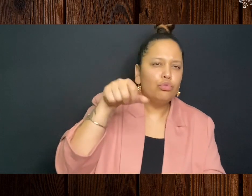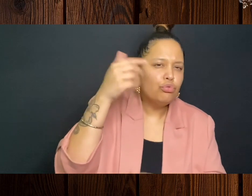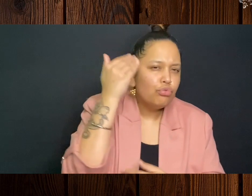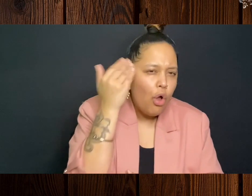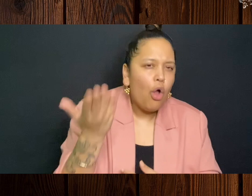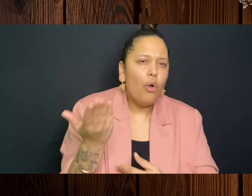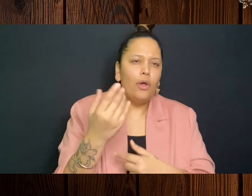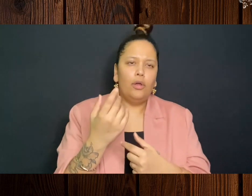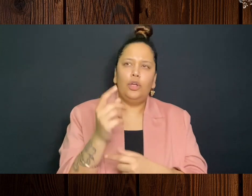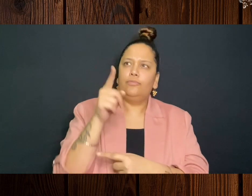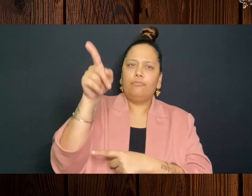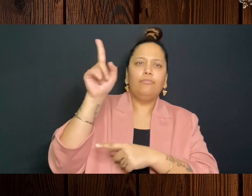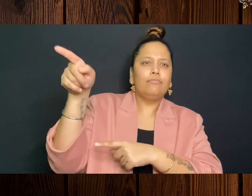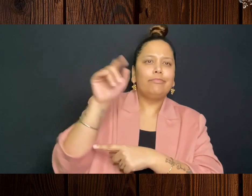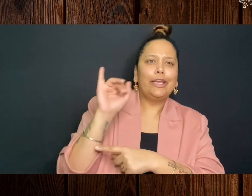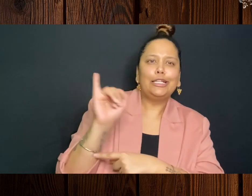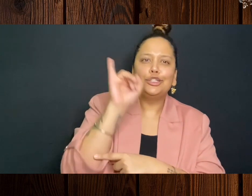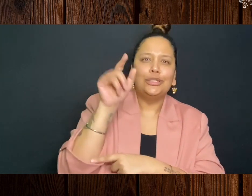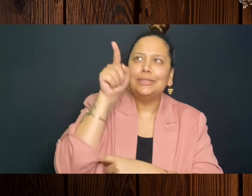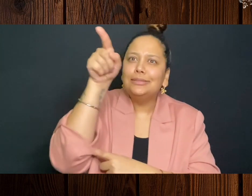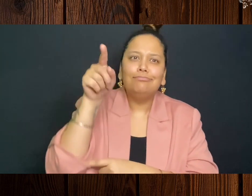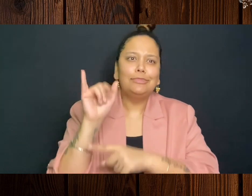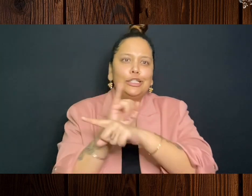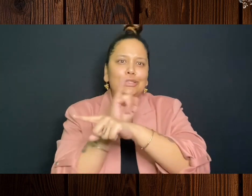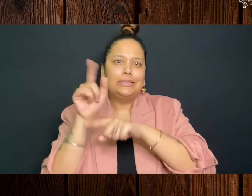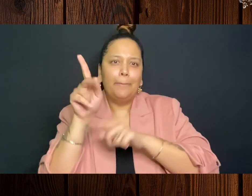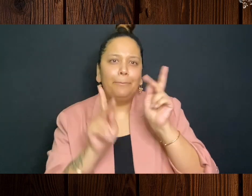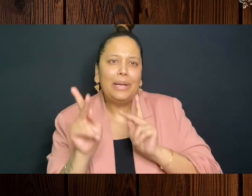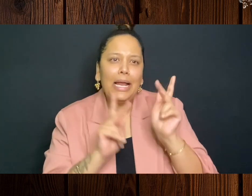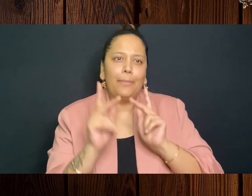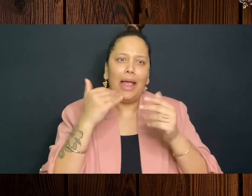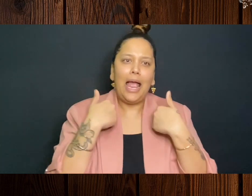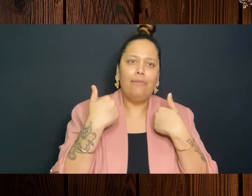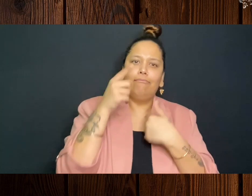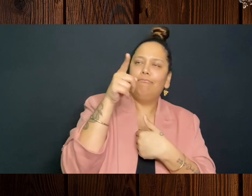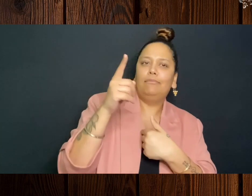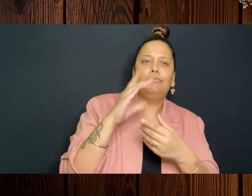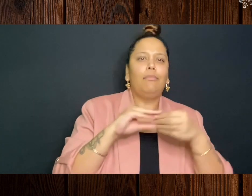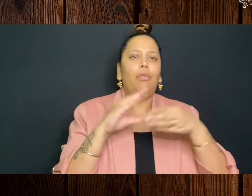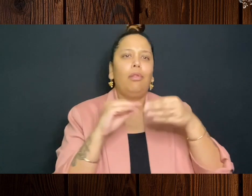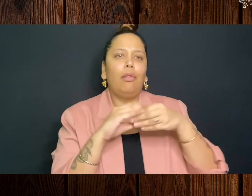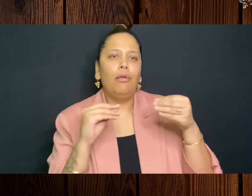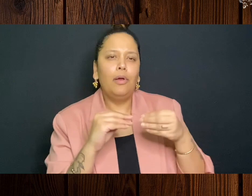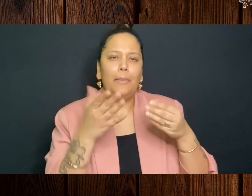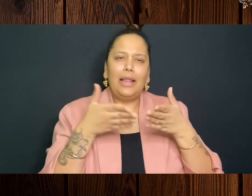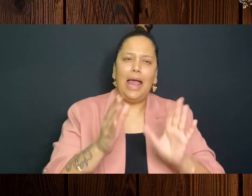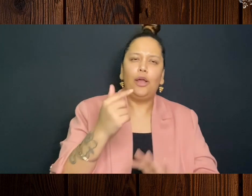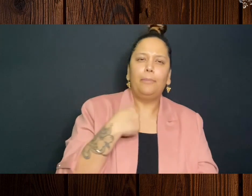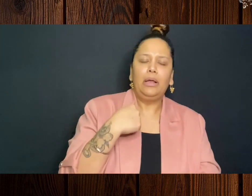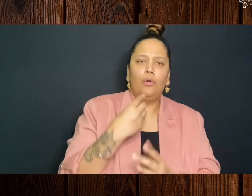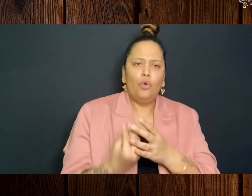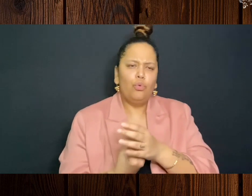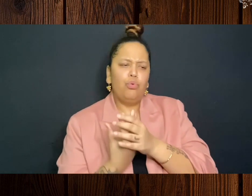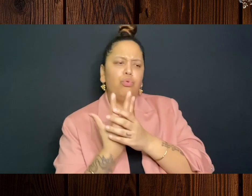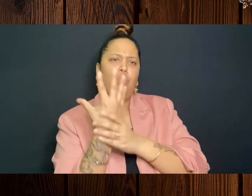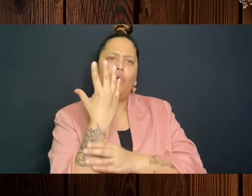industry people would have to say about it. So, that community allowed me to flourish and just like really embraced my acoustic